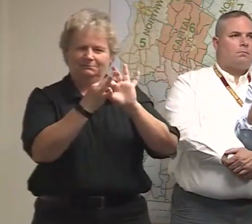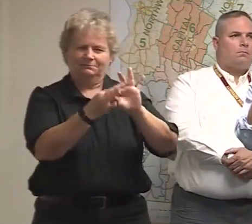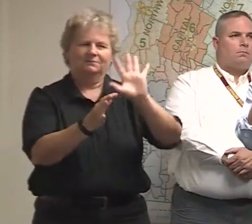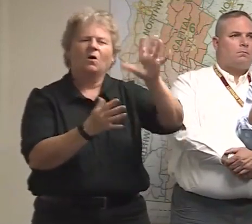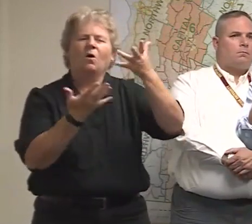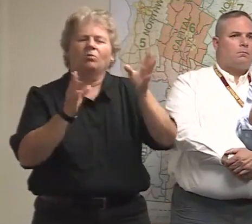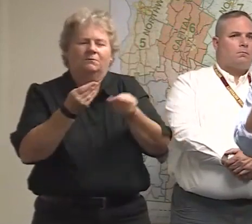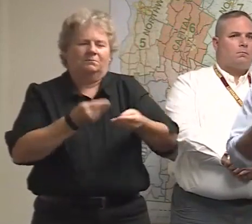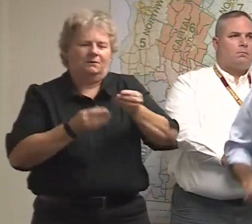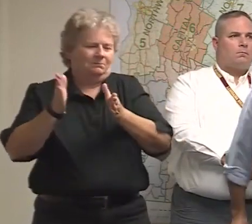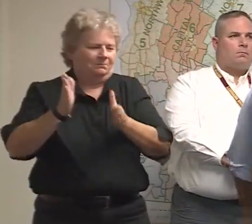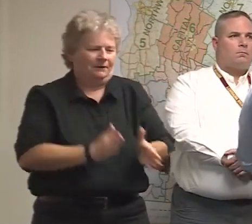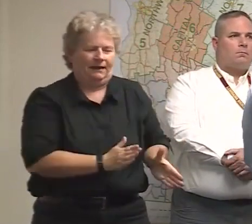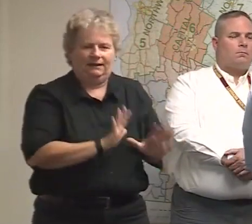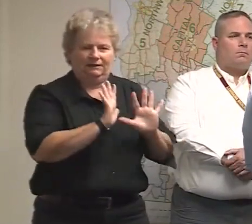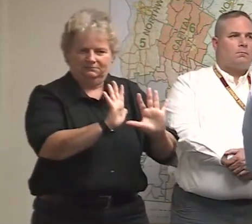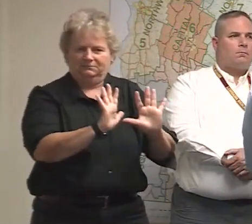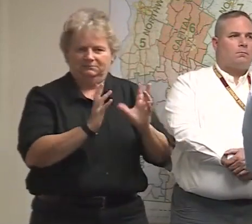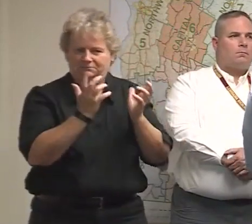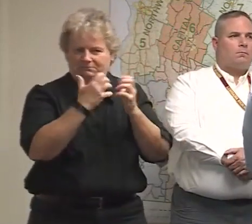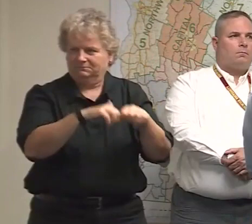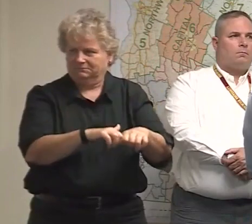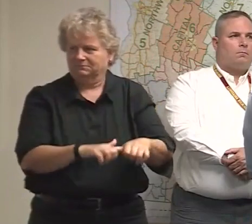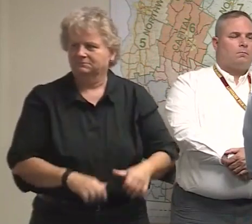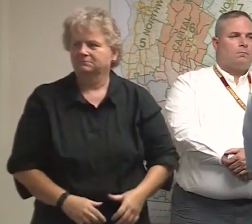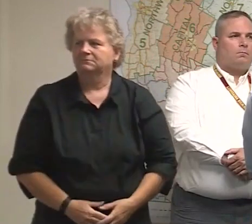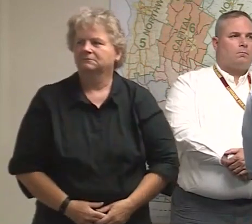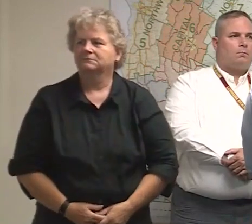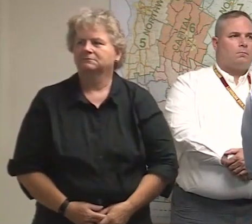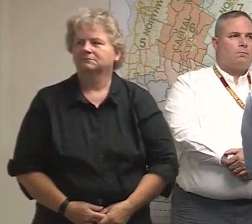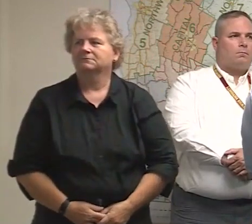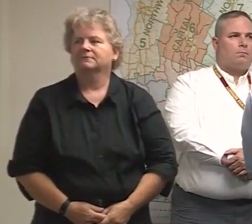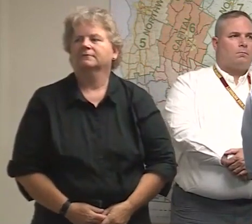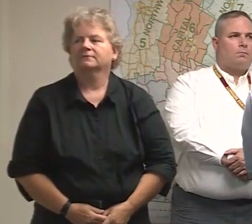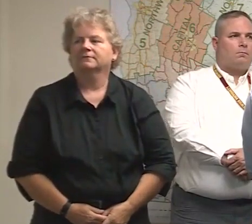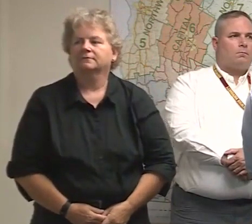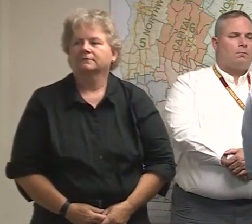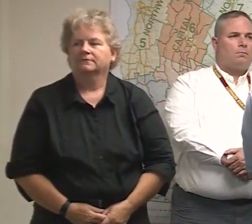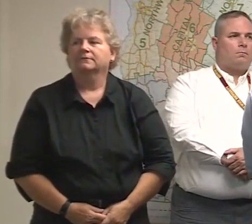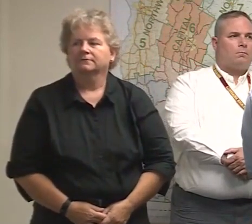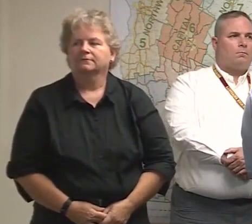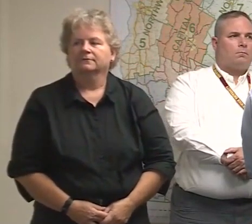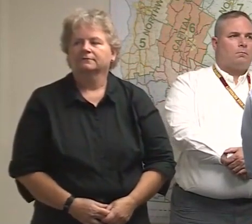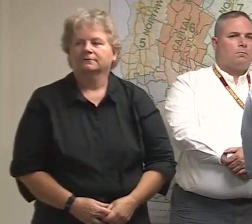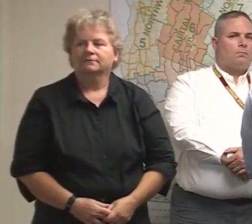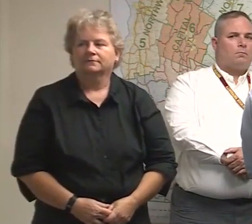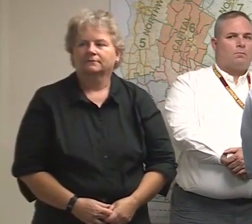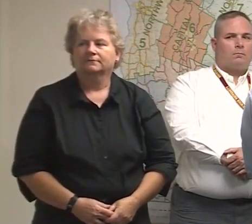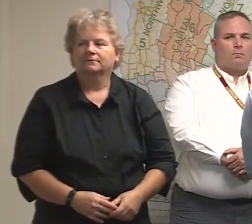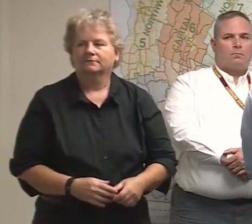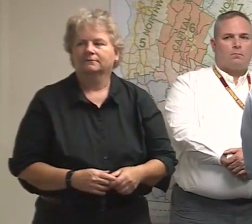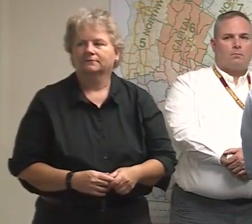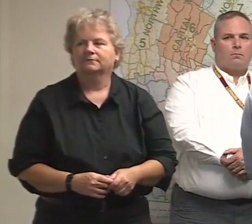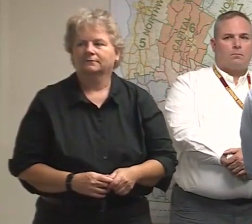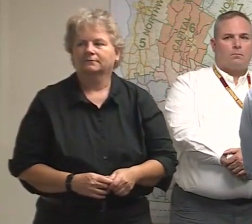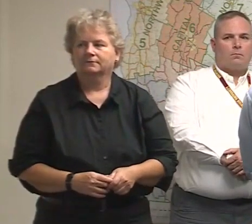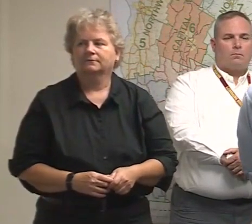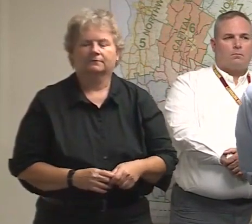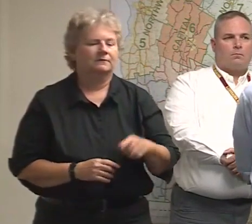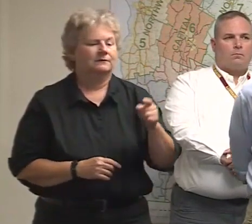SO BUT IF WE INCUR EXPENSES, I MEAN, WE’RE NOT GOING TO NICKEL AND DIME ANYBODY FOR HOURS OF OPERATION OF A DUMP TRUCK OR OUR EMPLOYER OR SOMETHING.